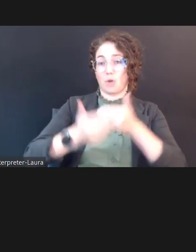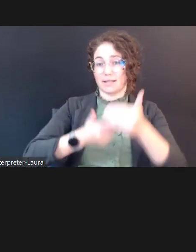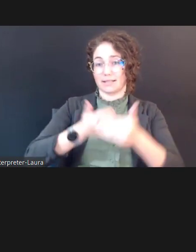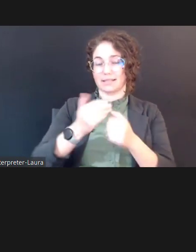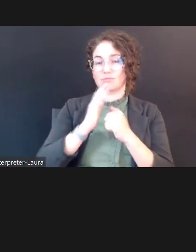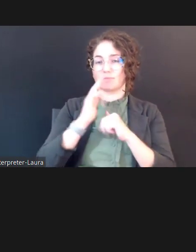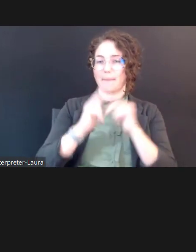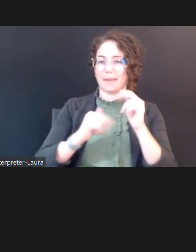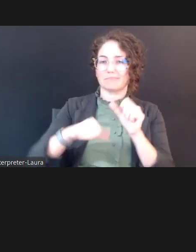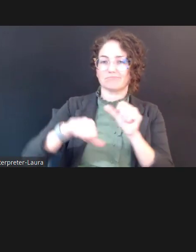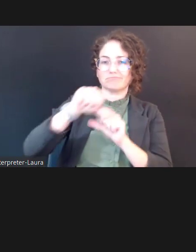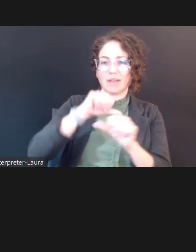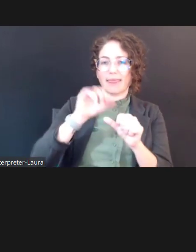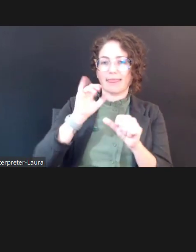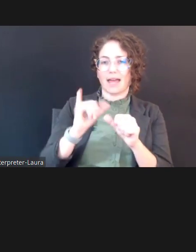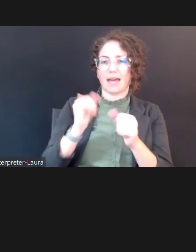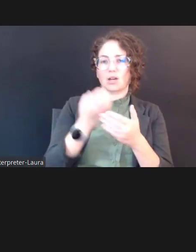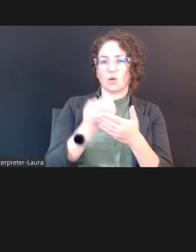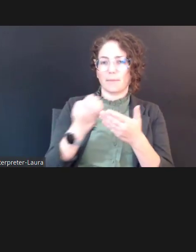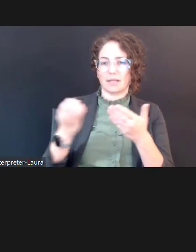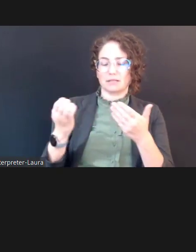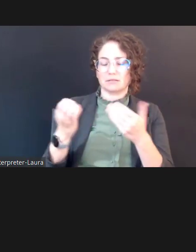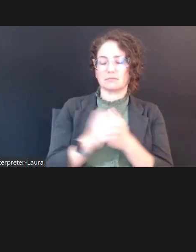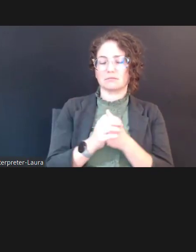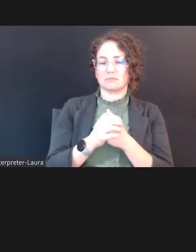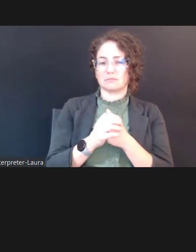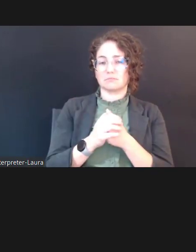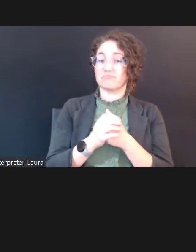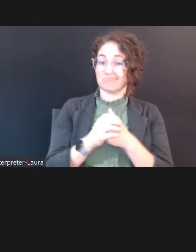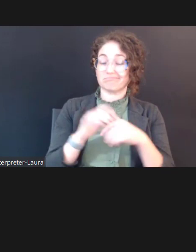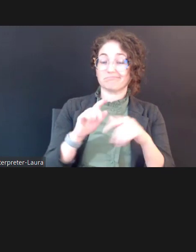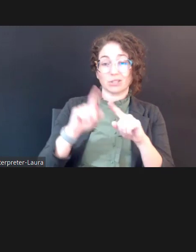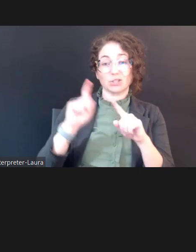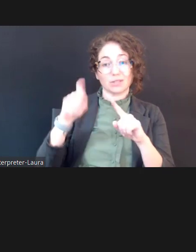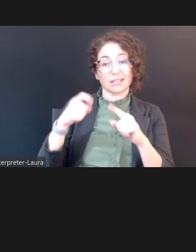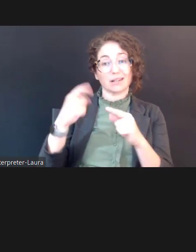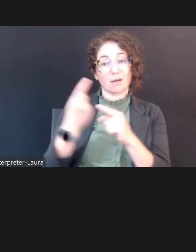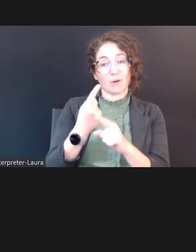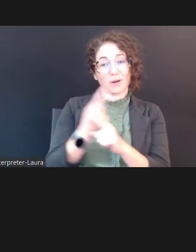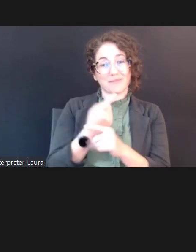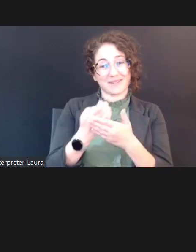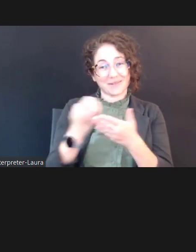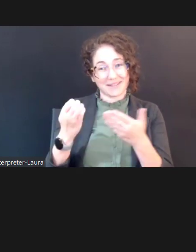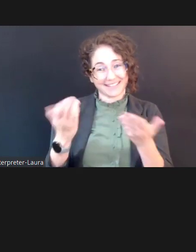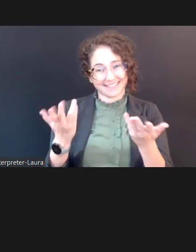But you do need appropriate equipment, so let's talk about this for a moment.